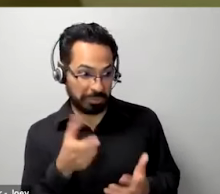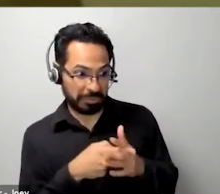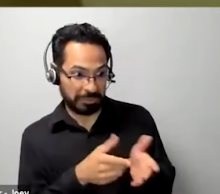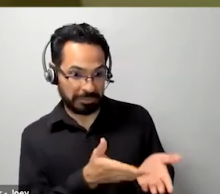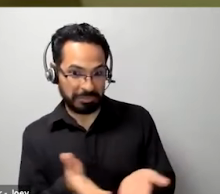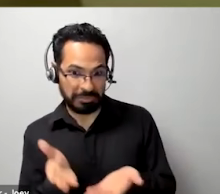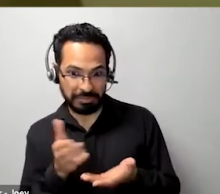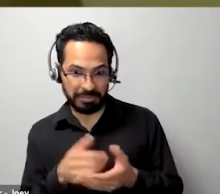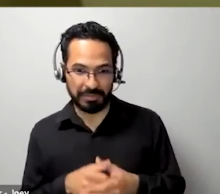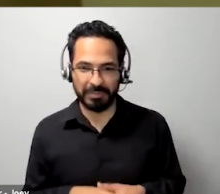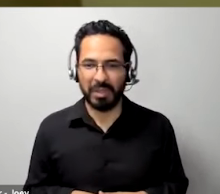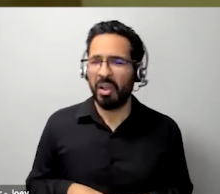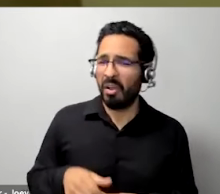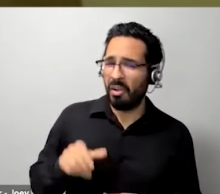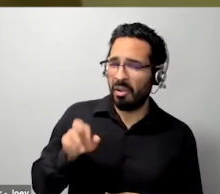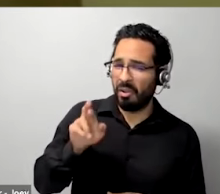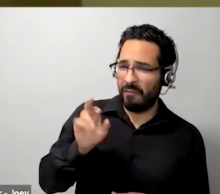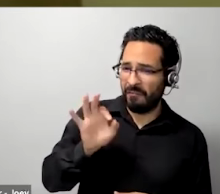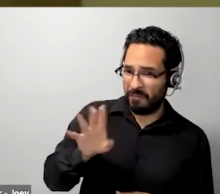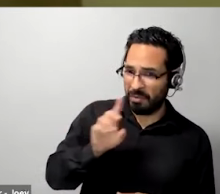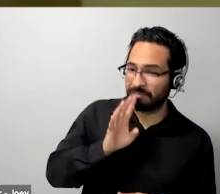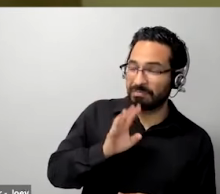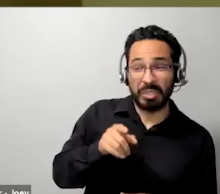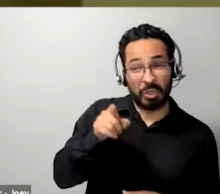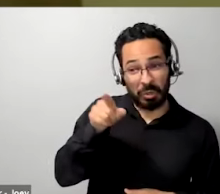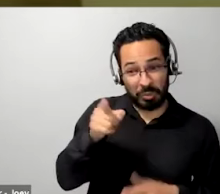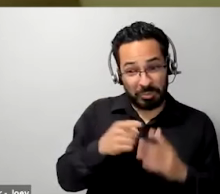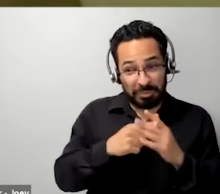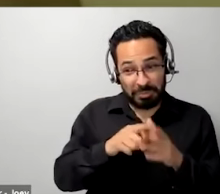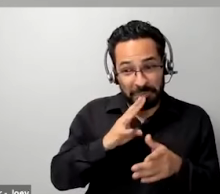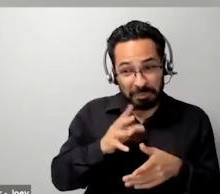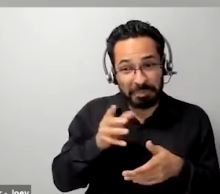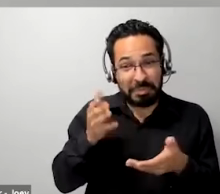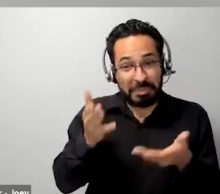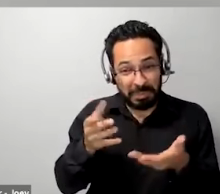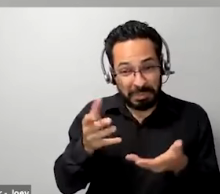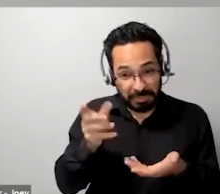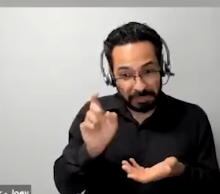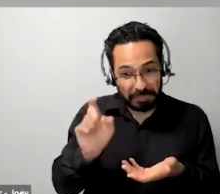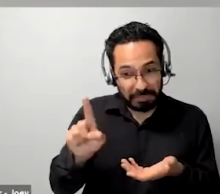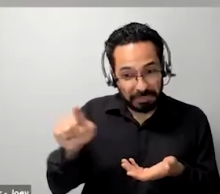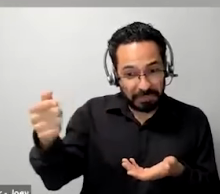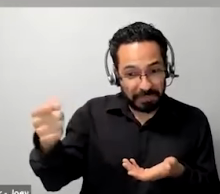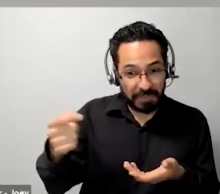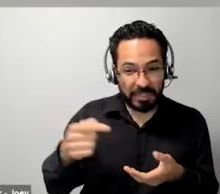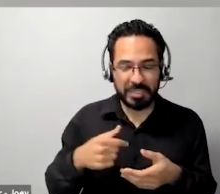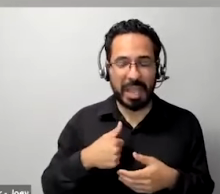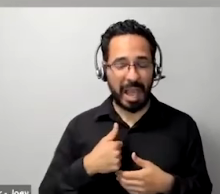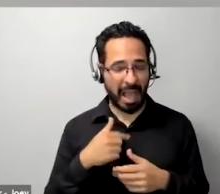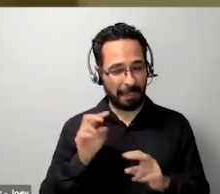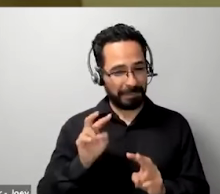Oh, Laura, I think you should since you asked. I can't wait to hear the answer on this.